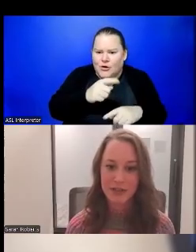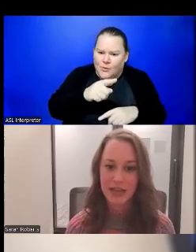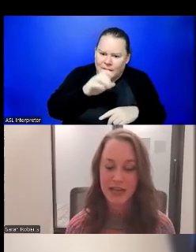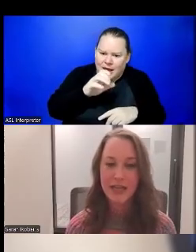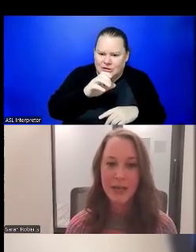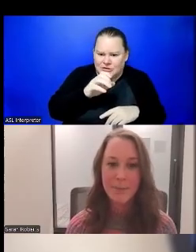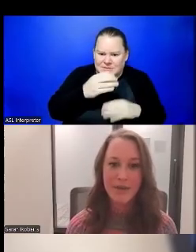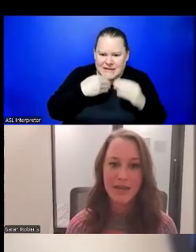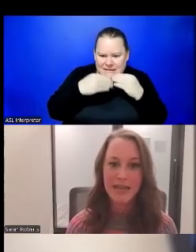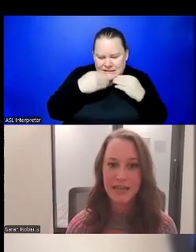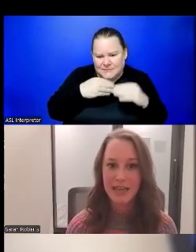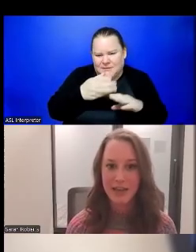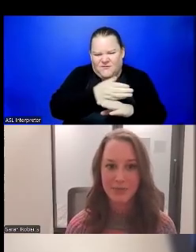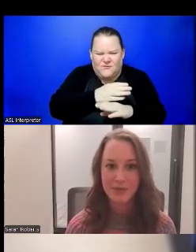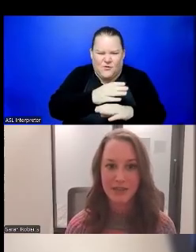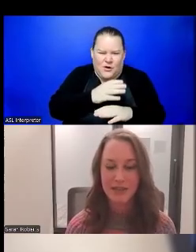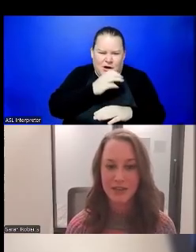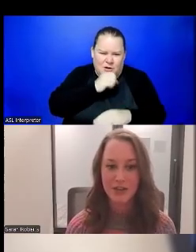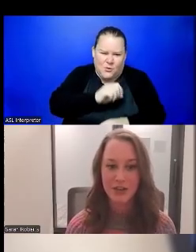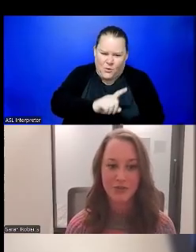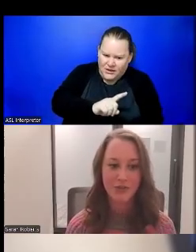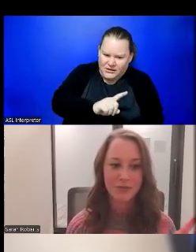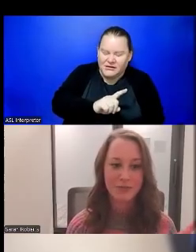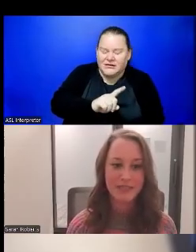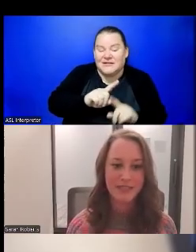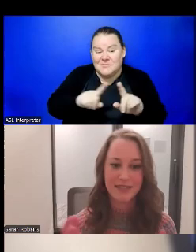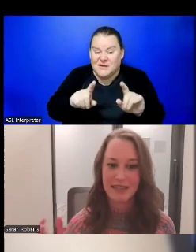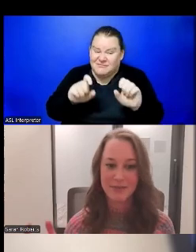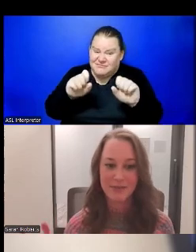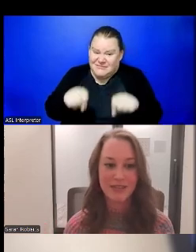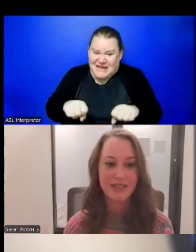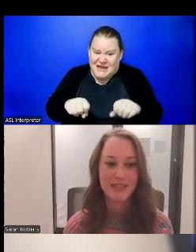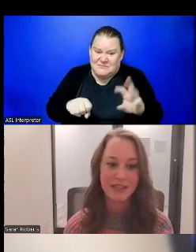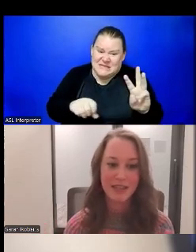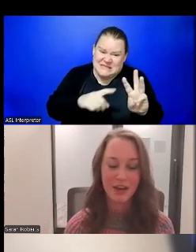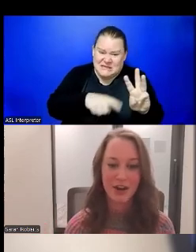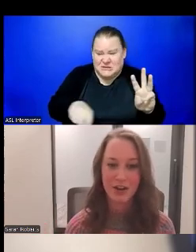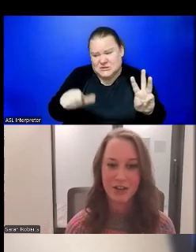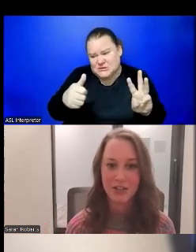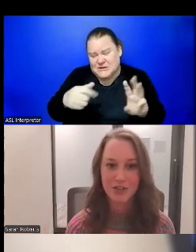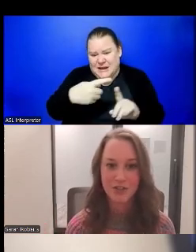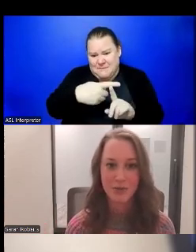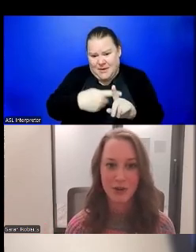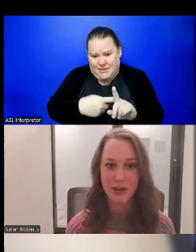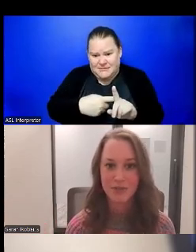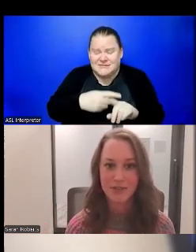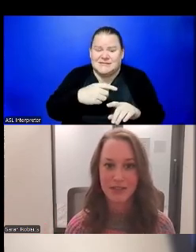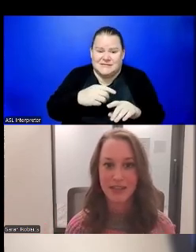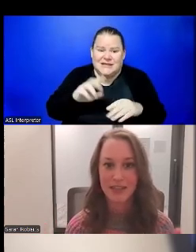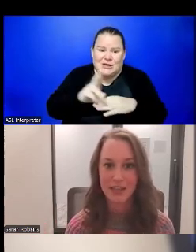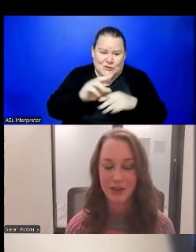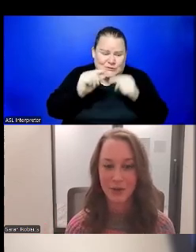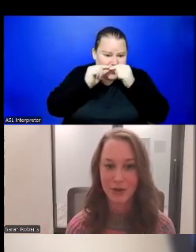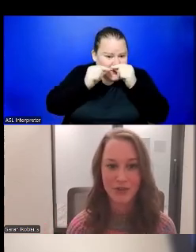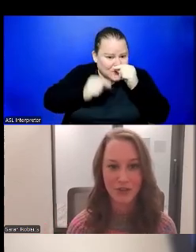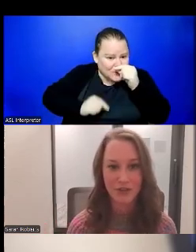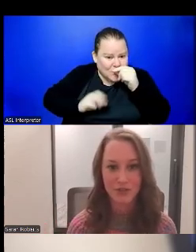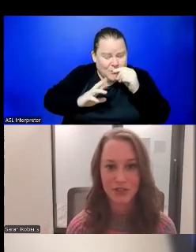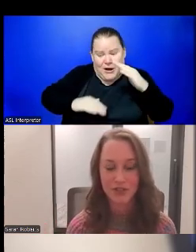birthday. But it can be, you know, from six to 10 months that they're on the tube, or up to, like, a year, or even close to